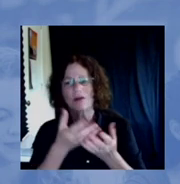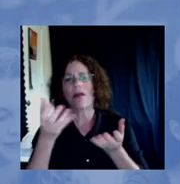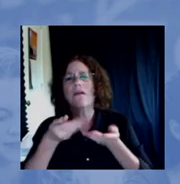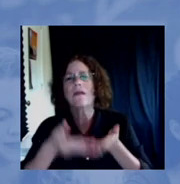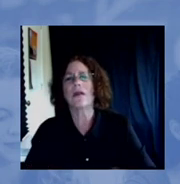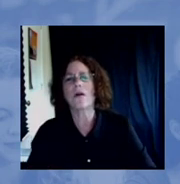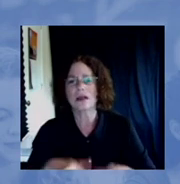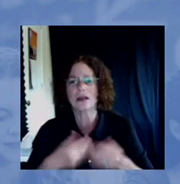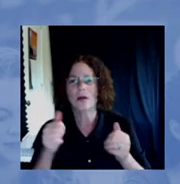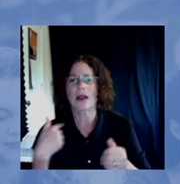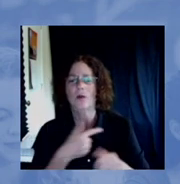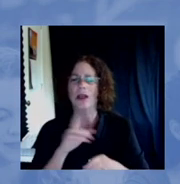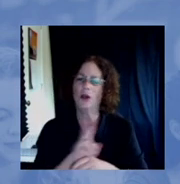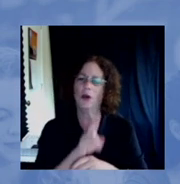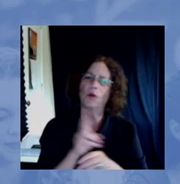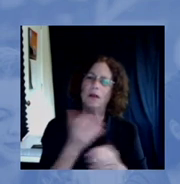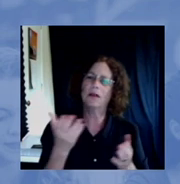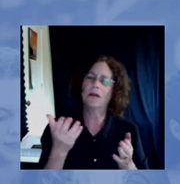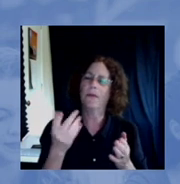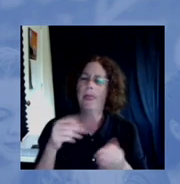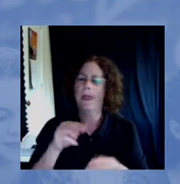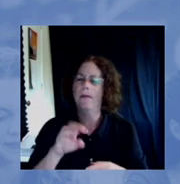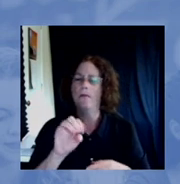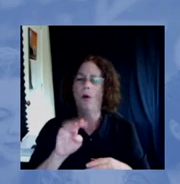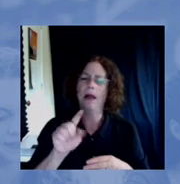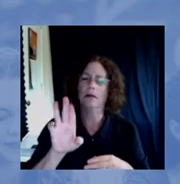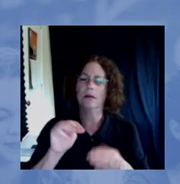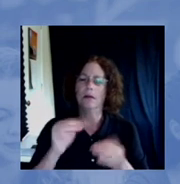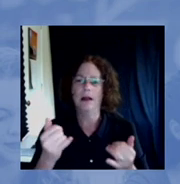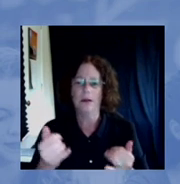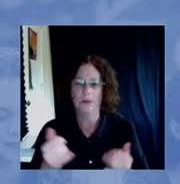MOMENTUM NOW? YOU CAN GO IN WHICHEVER ORDER YOU WANT